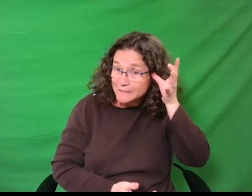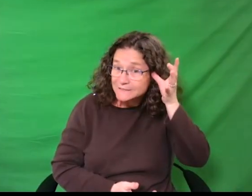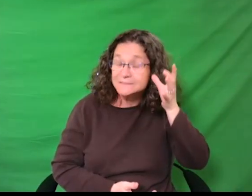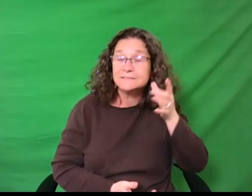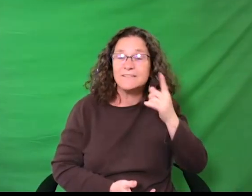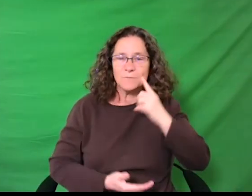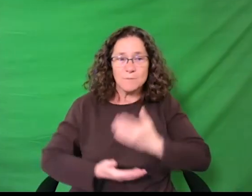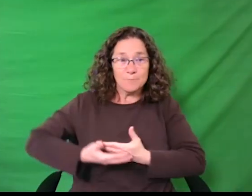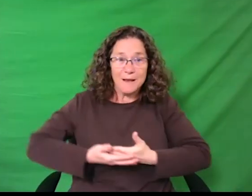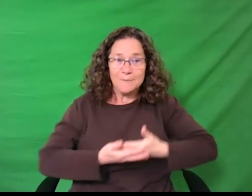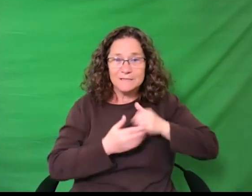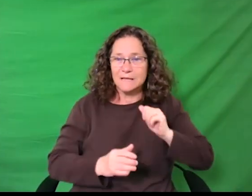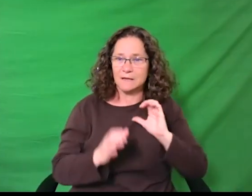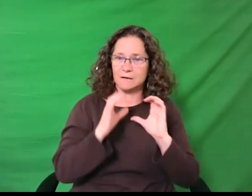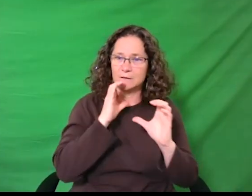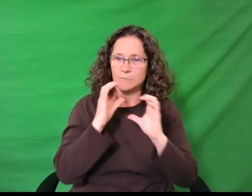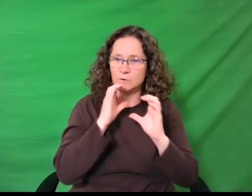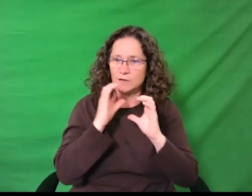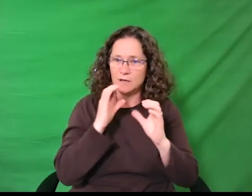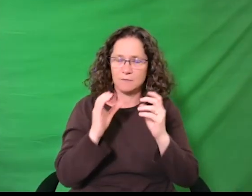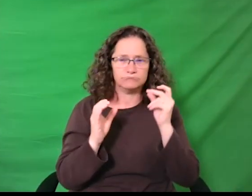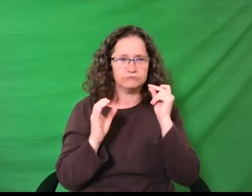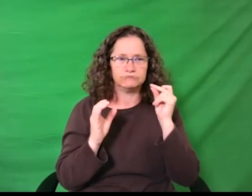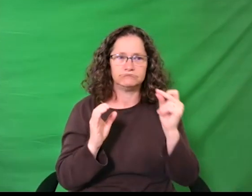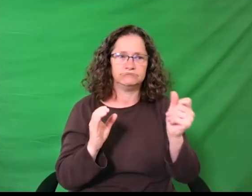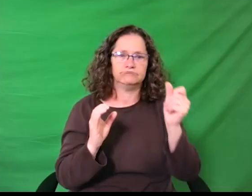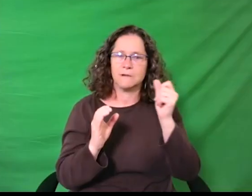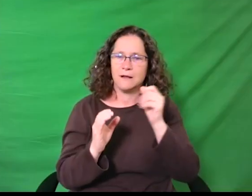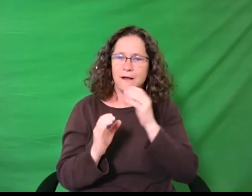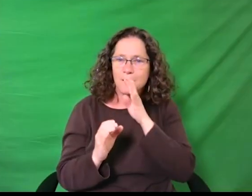And I have an image of a cuing infant.